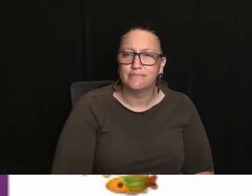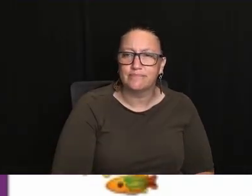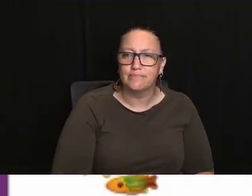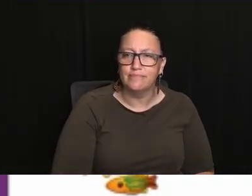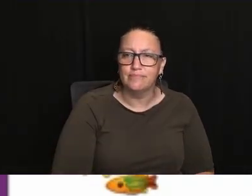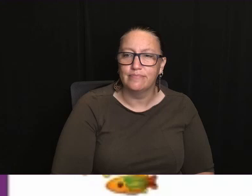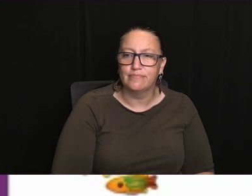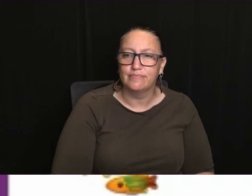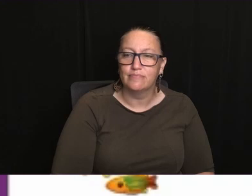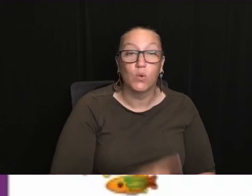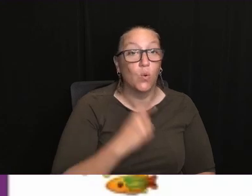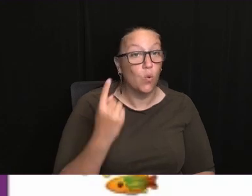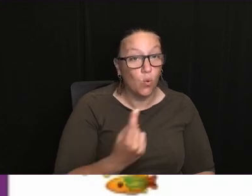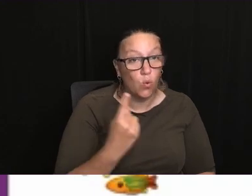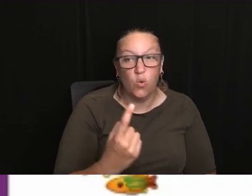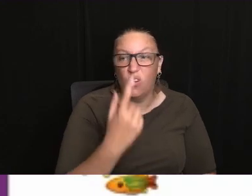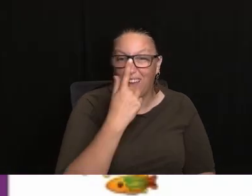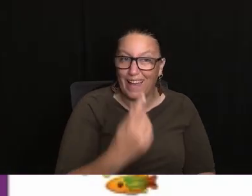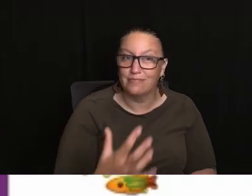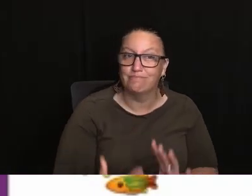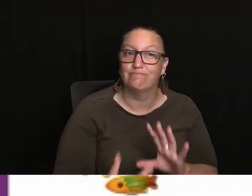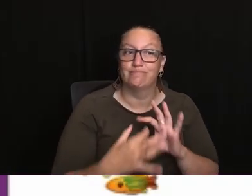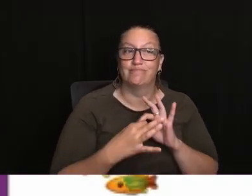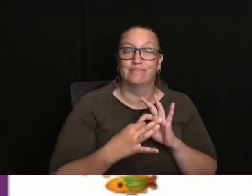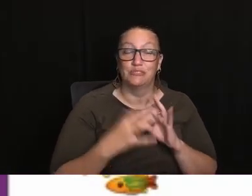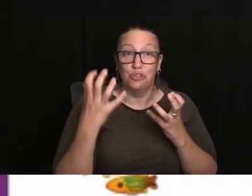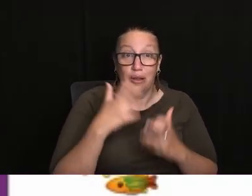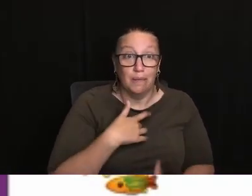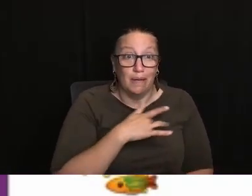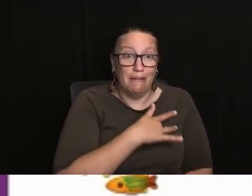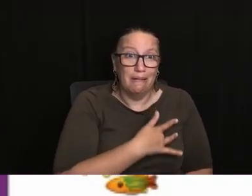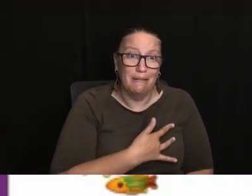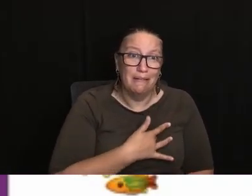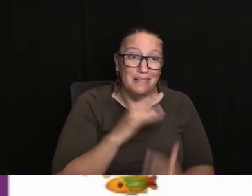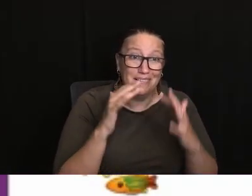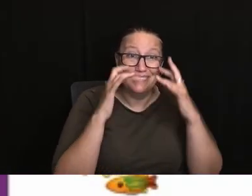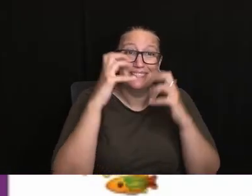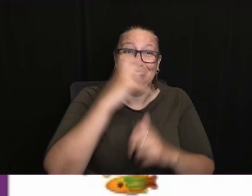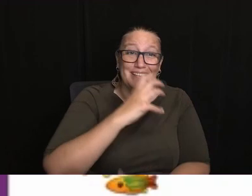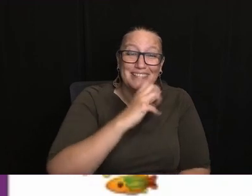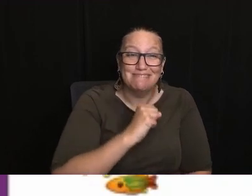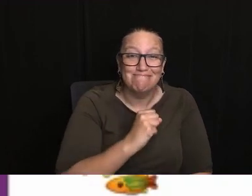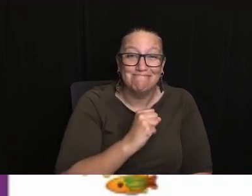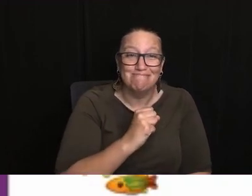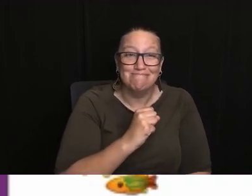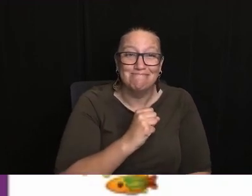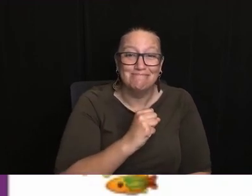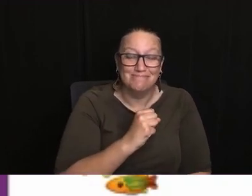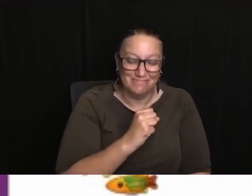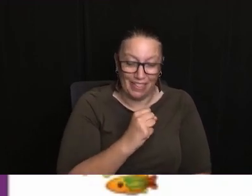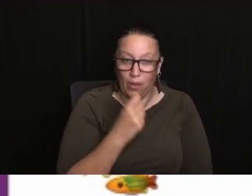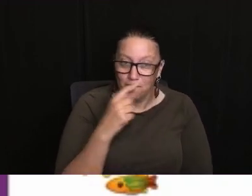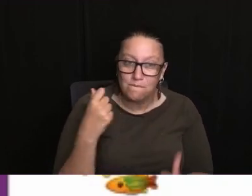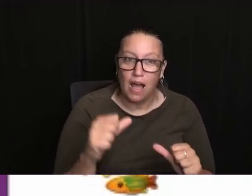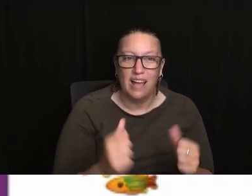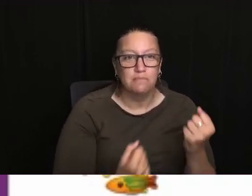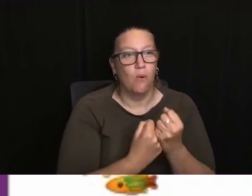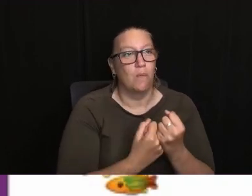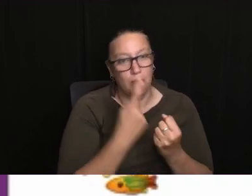in Australia. Sorry I'm getting emotional um with that support from this Foundation, it has given